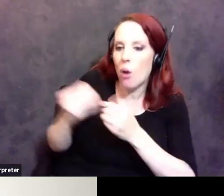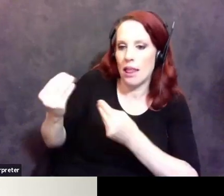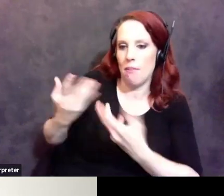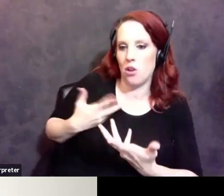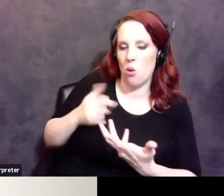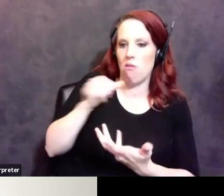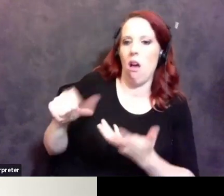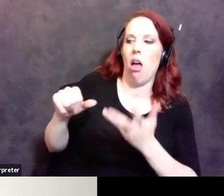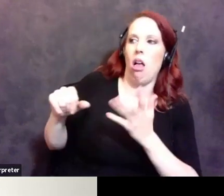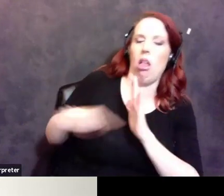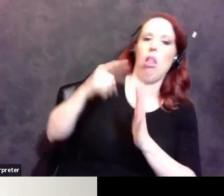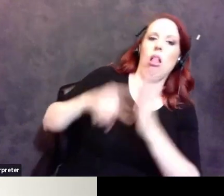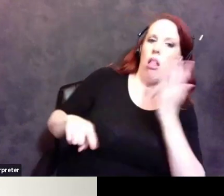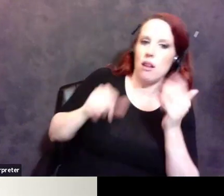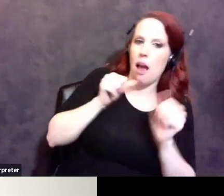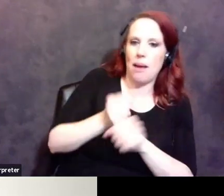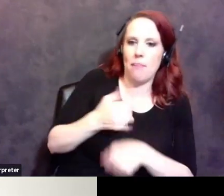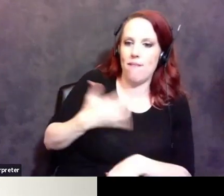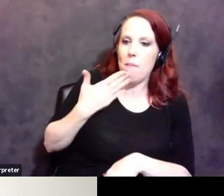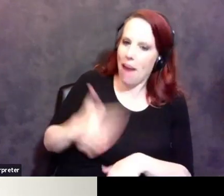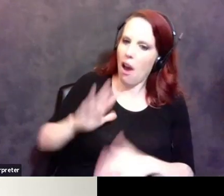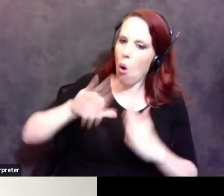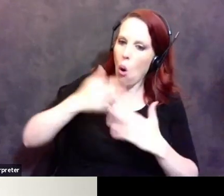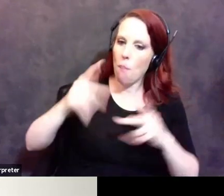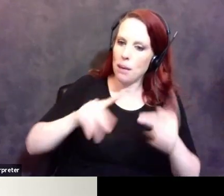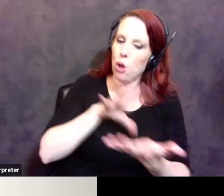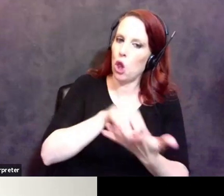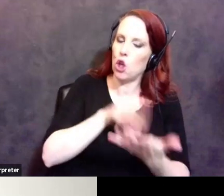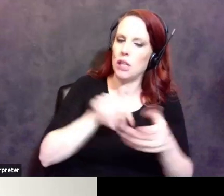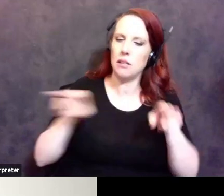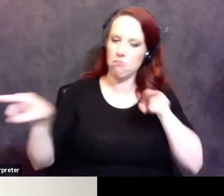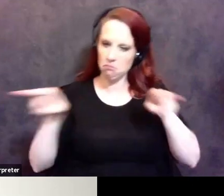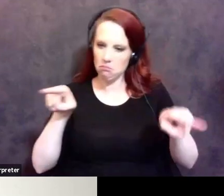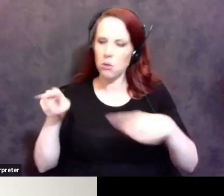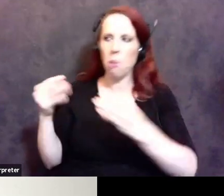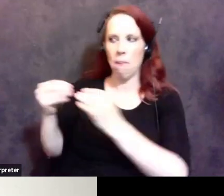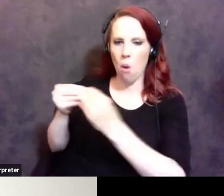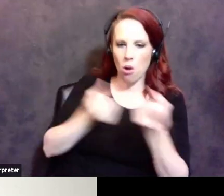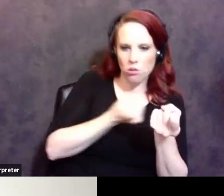feel bad. I think we are all learning. That is an example of call in versus call out culture.